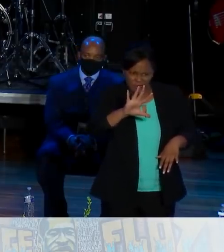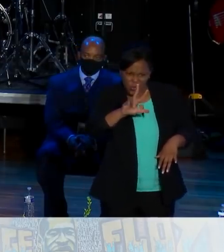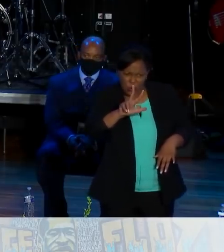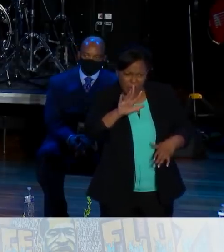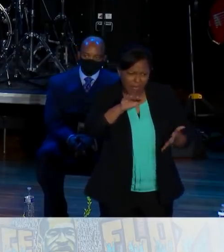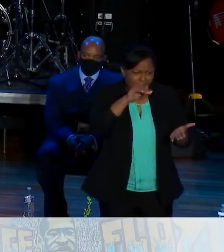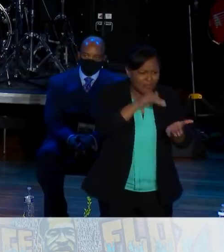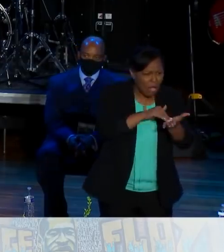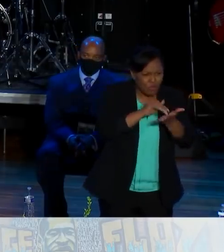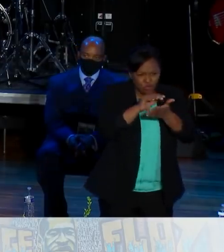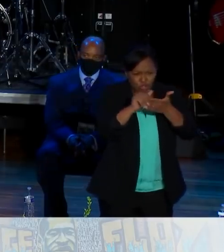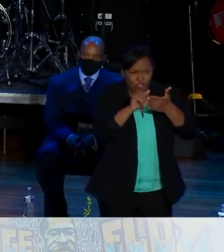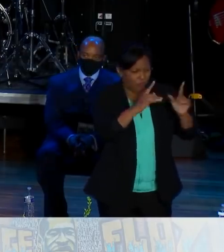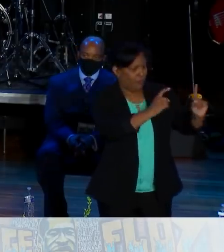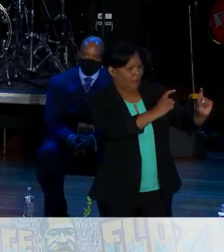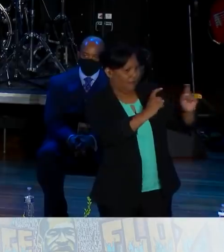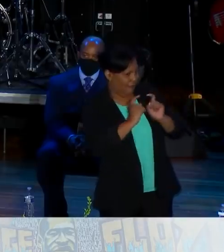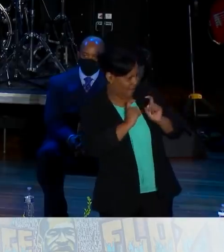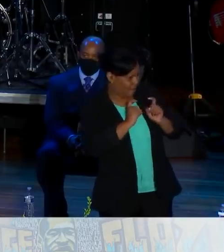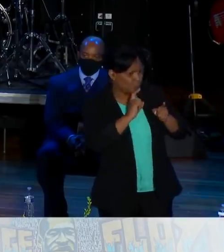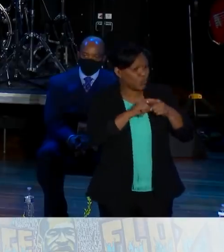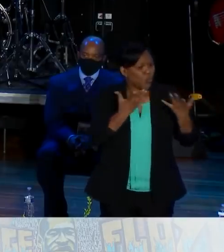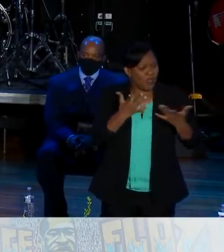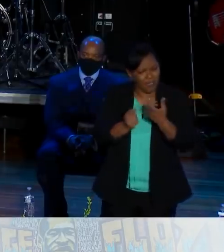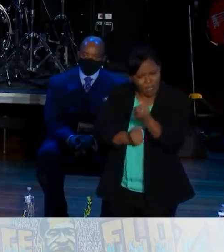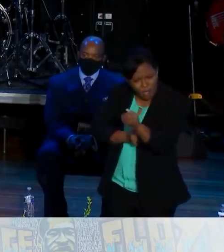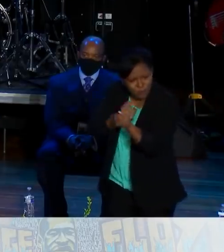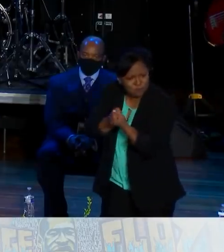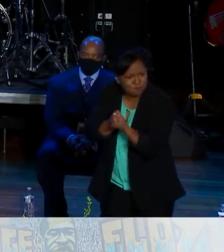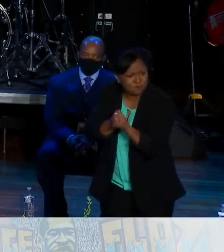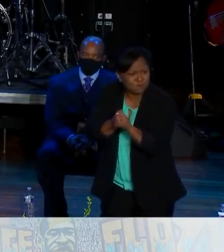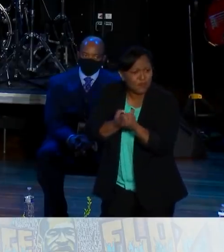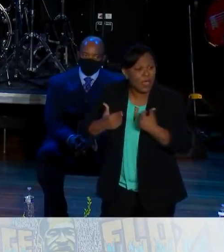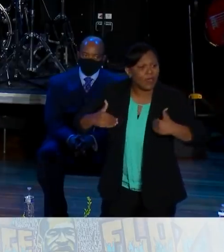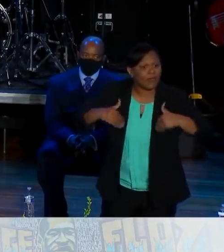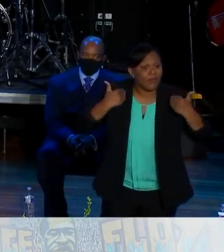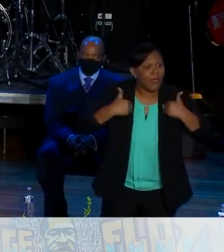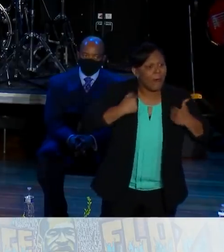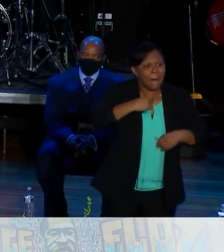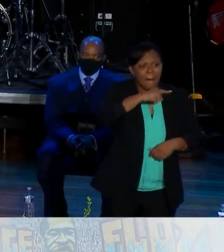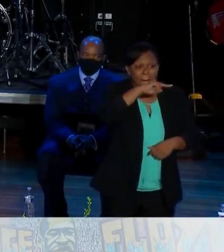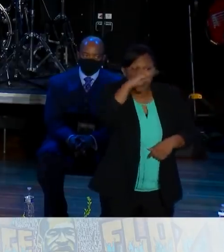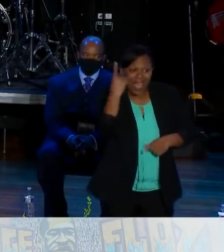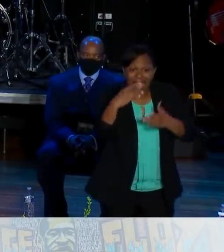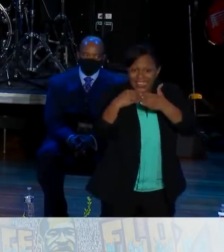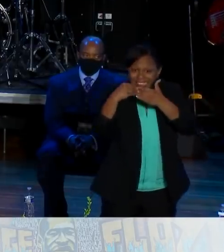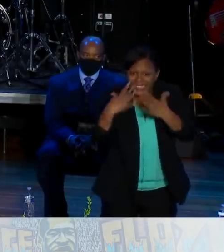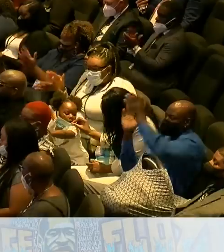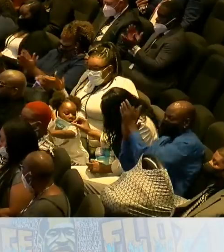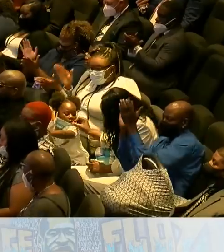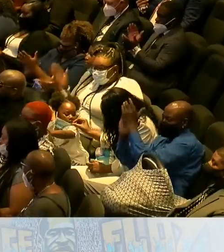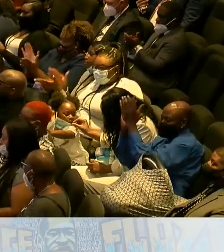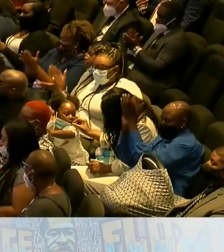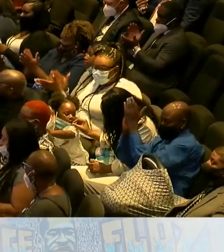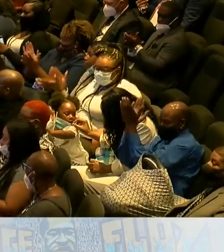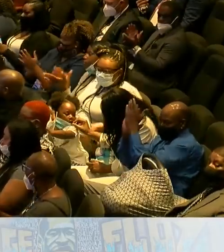EVEN BEFORE ANNOUNCING THIS SCHOLARSHIP YESTERDAY, UNSOLICITED, OVER $53,000 WAS HANDED TO ME TO CONTRIBUTE TOWARD THE EDUCATIONAL PROMISE